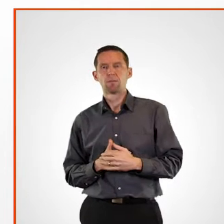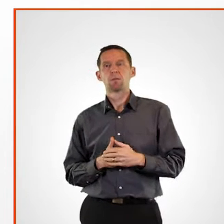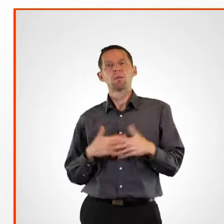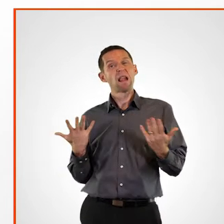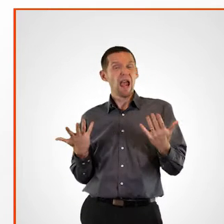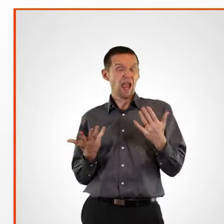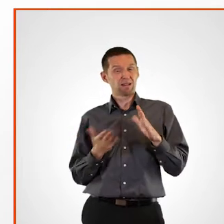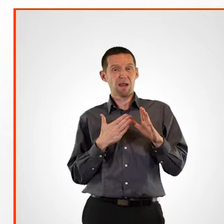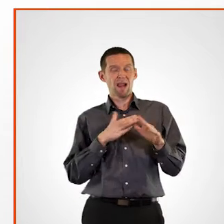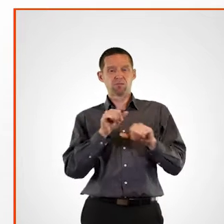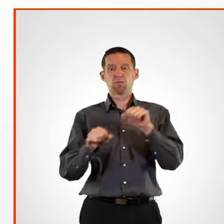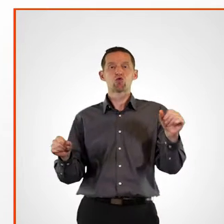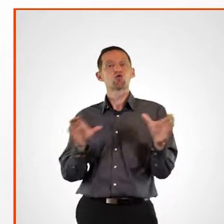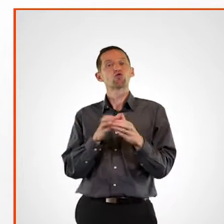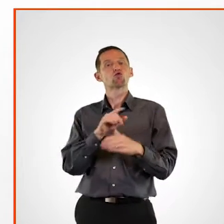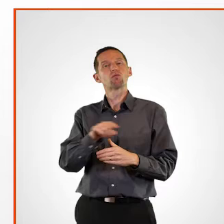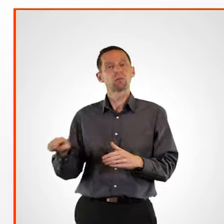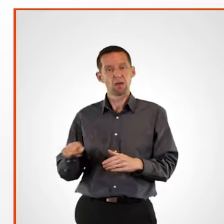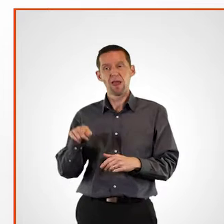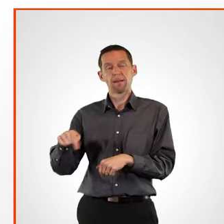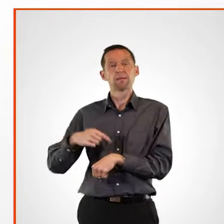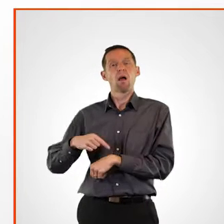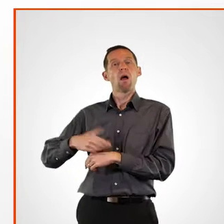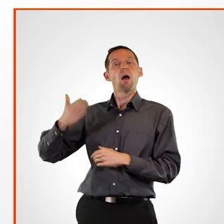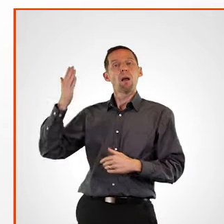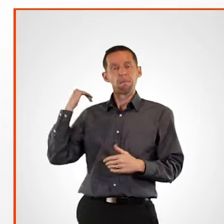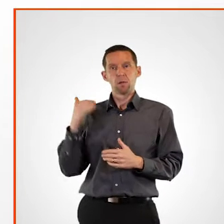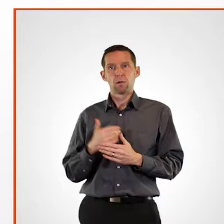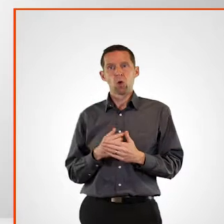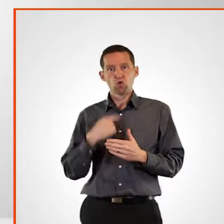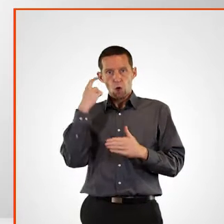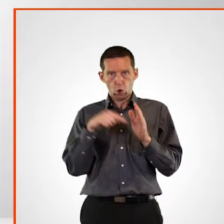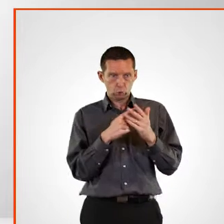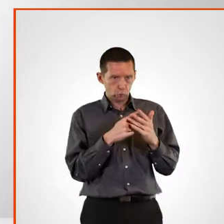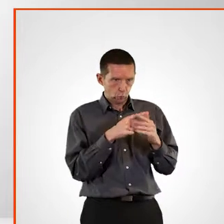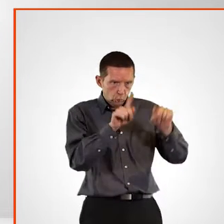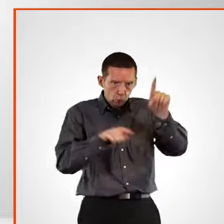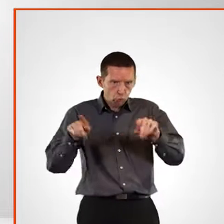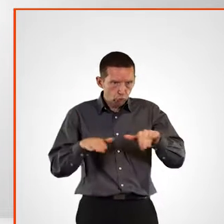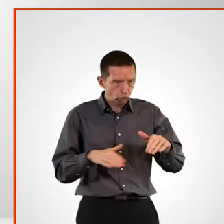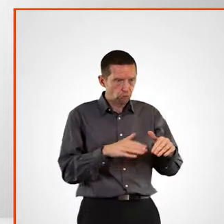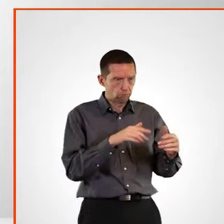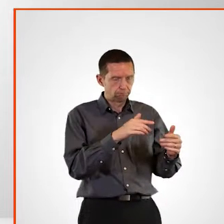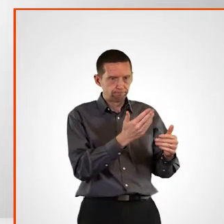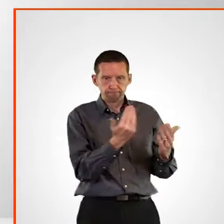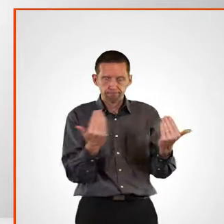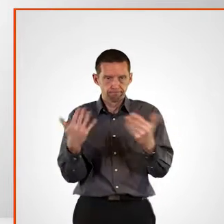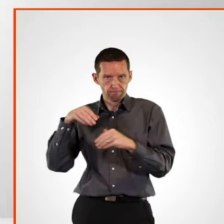Largely that's going to depend on your groups. At that time, we tried to recruit as many children as we could for this study